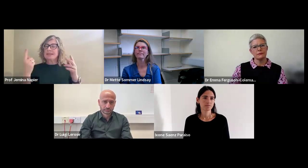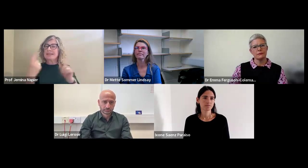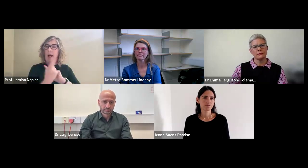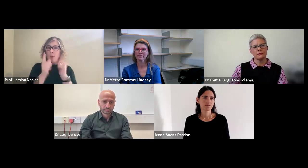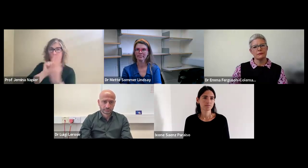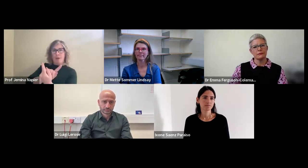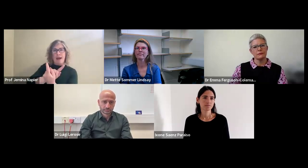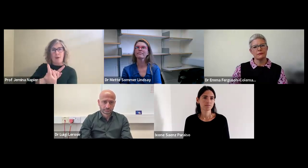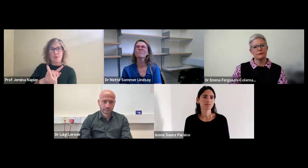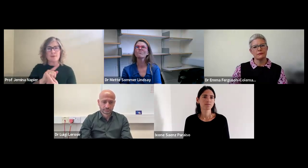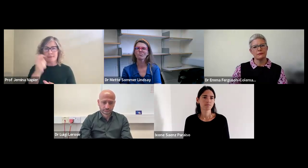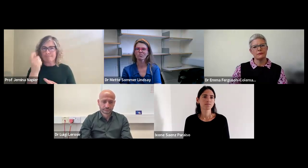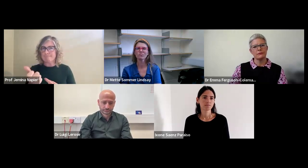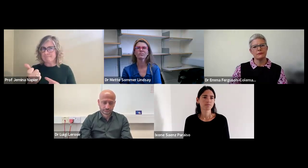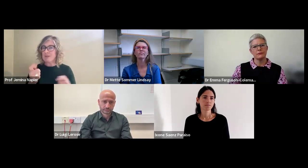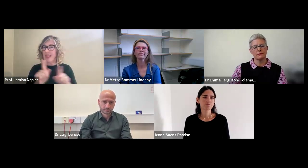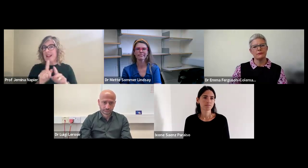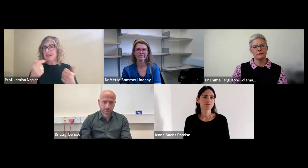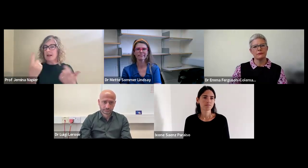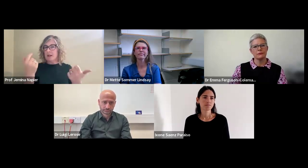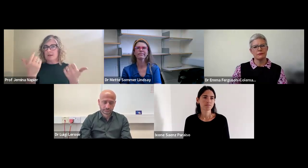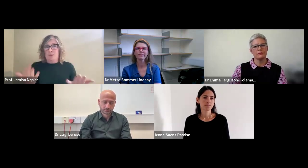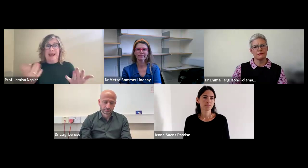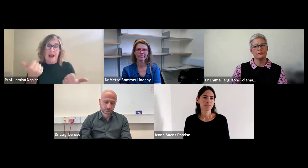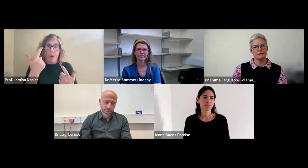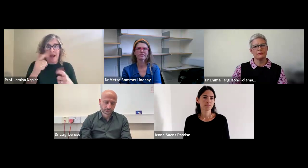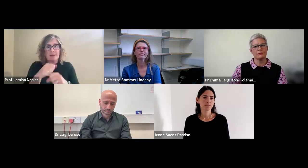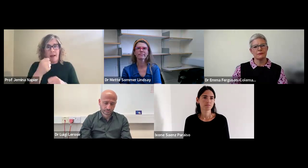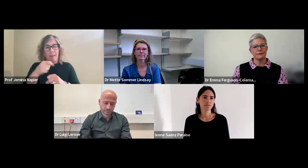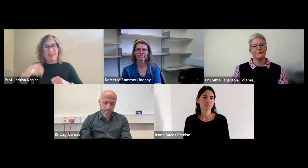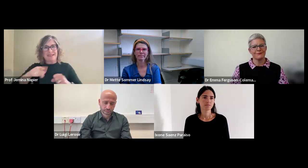via captions, and it is important to see things the other way around it's very rare. And we're